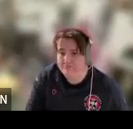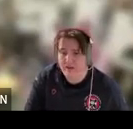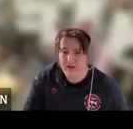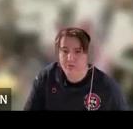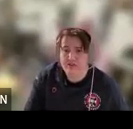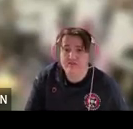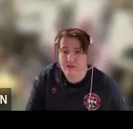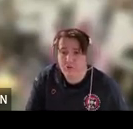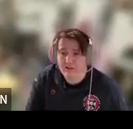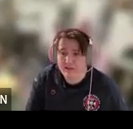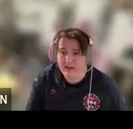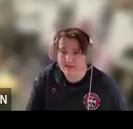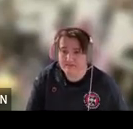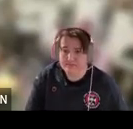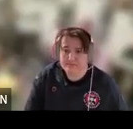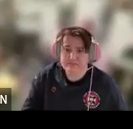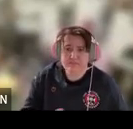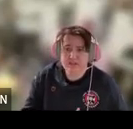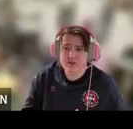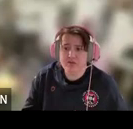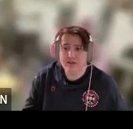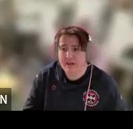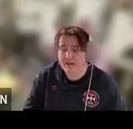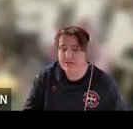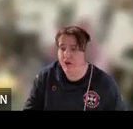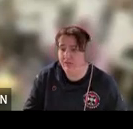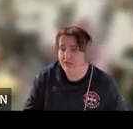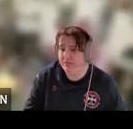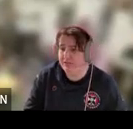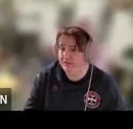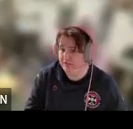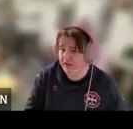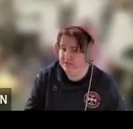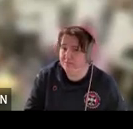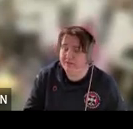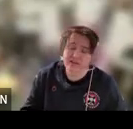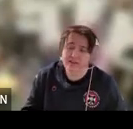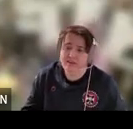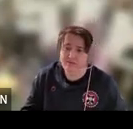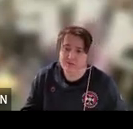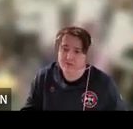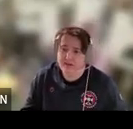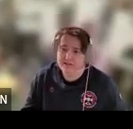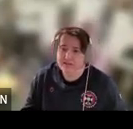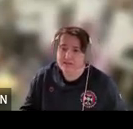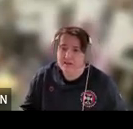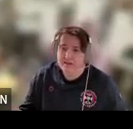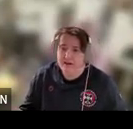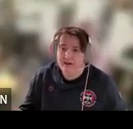a, breach of the Equality Act. So they can't offer legal advice, but they can give you advice